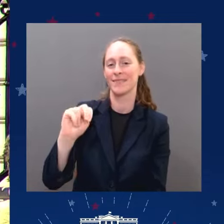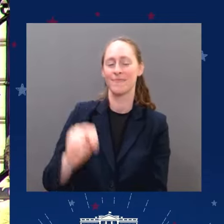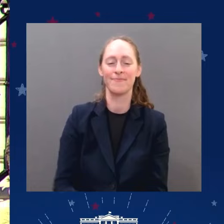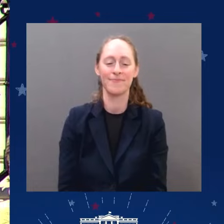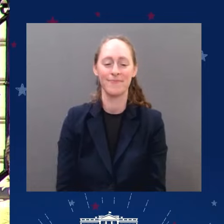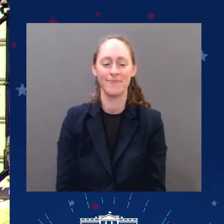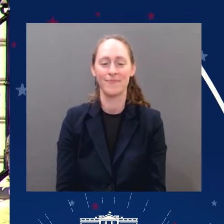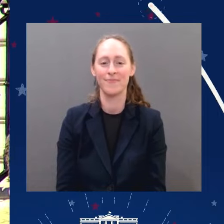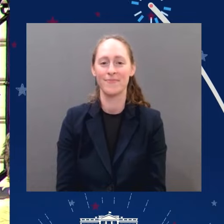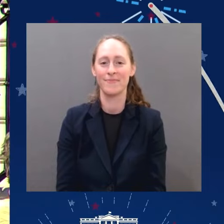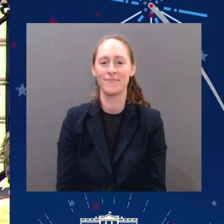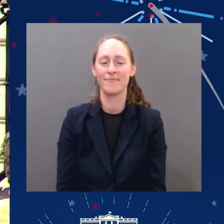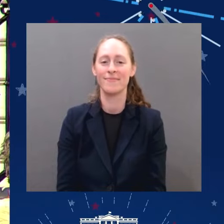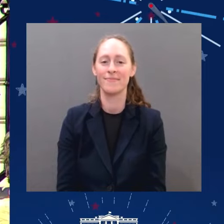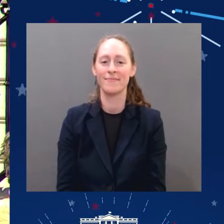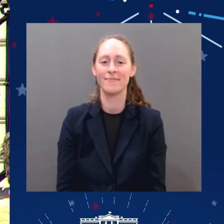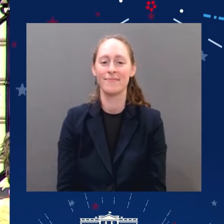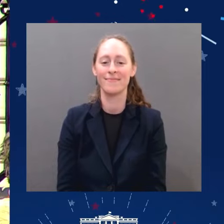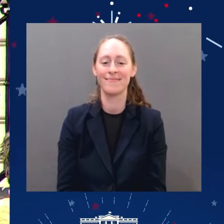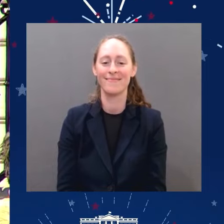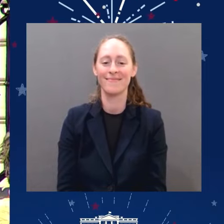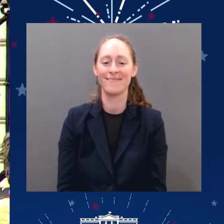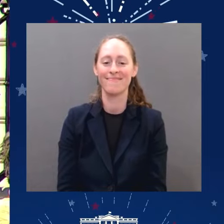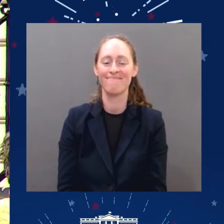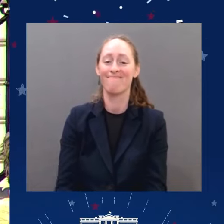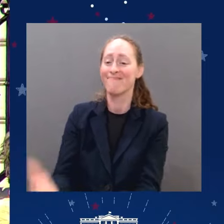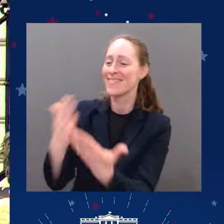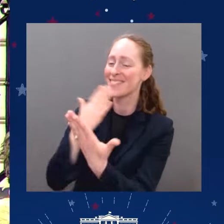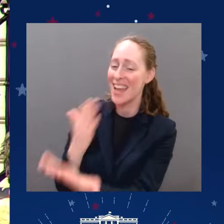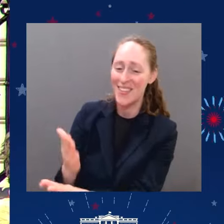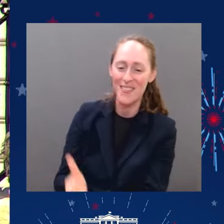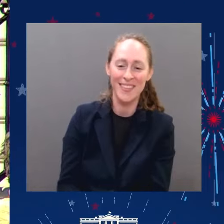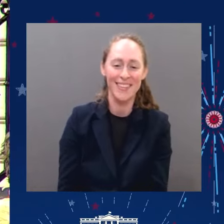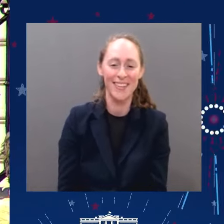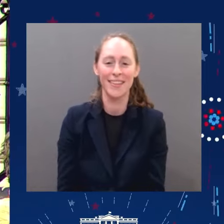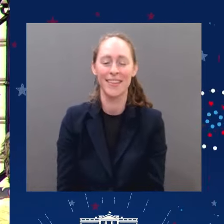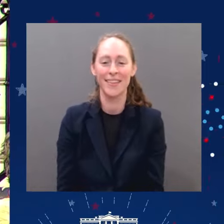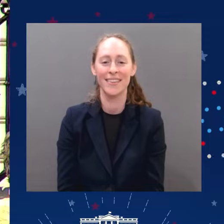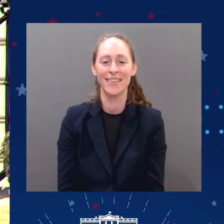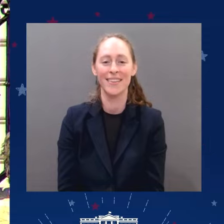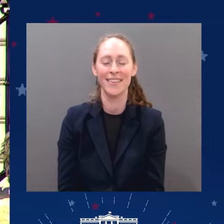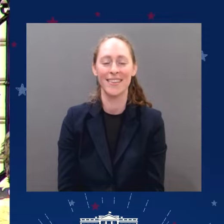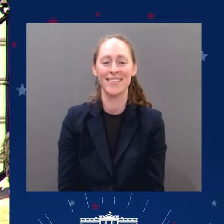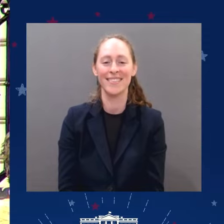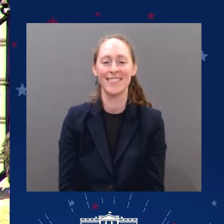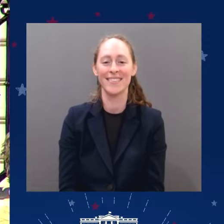Jill Biden: Thank you, Chaplain Irwin, and thank you to the USO for helping to make this event so special.